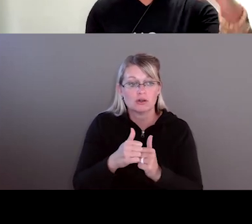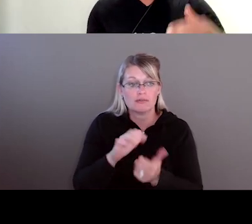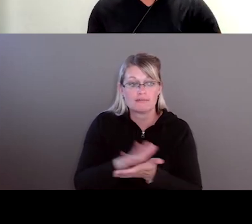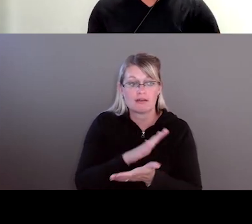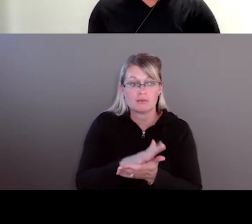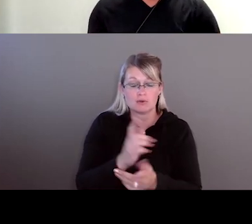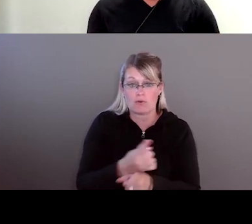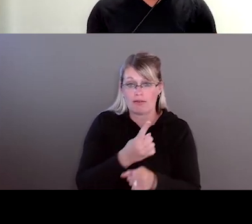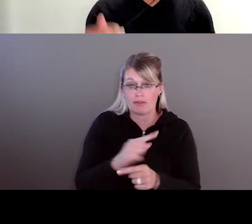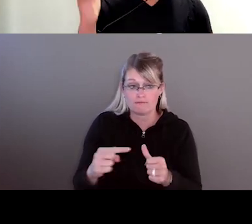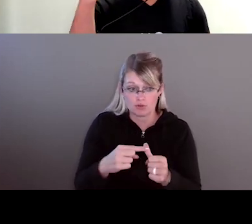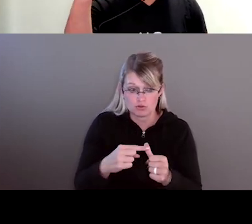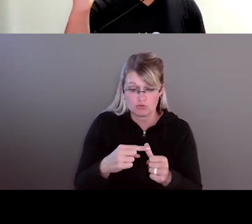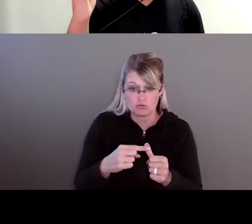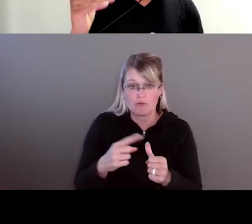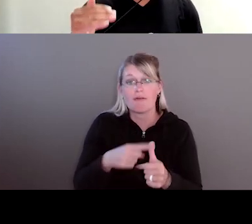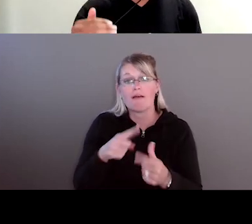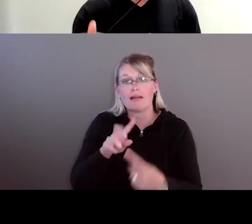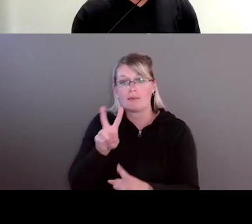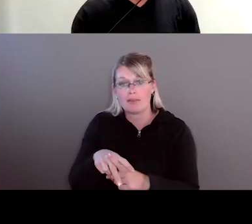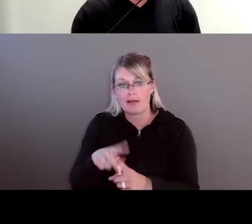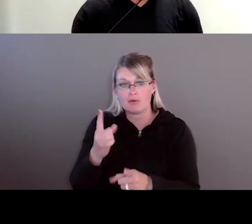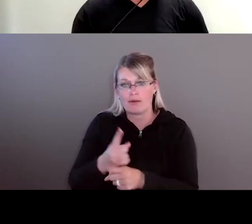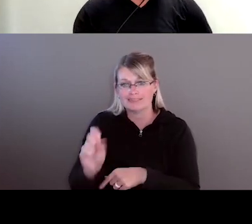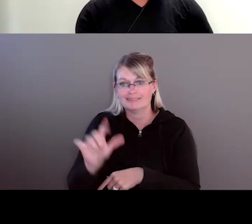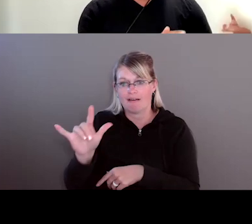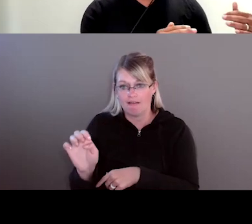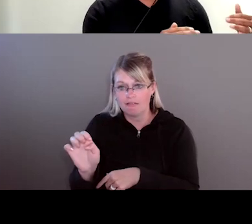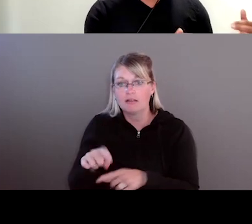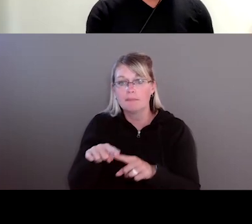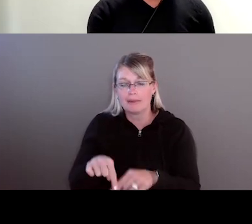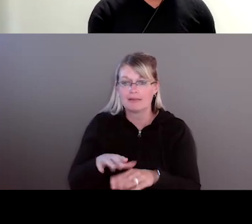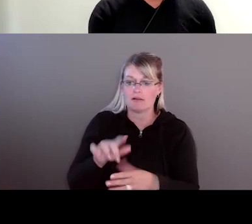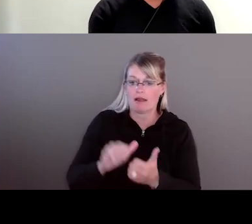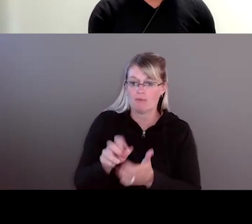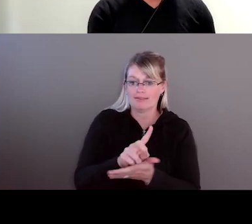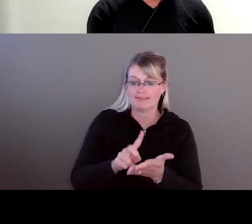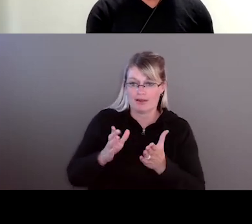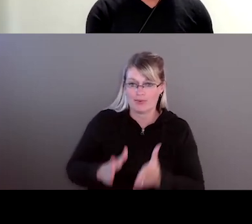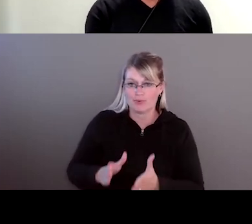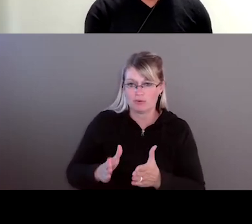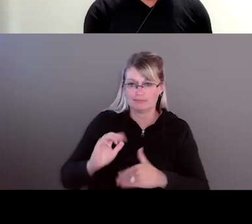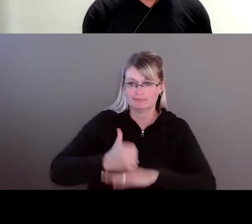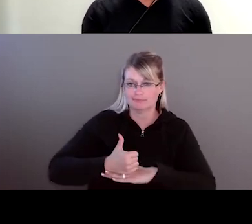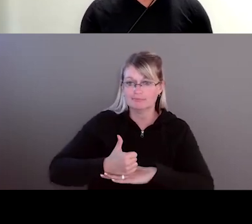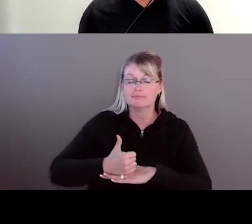first, then apply the correct styling based on how the designer has laid it out. That way you